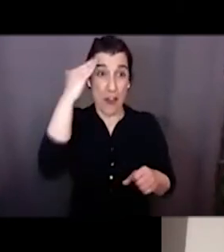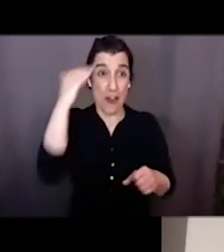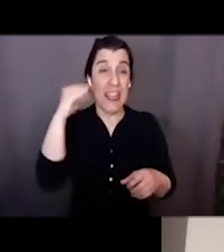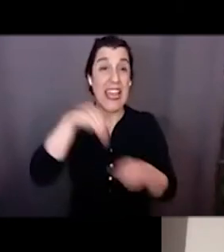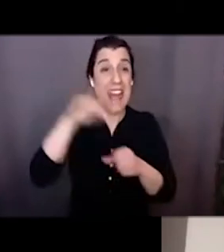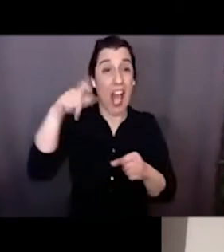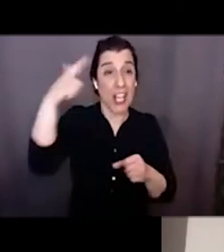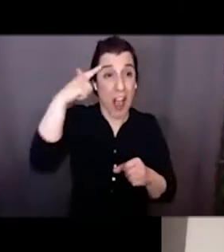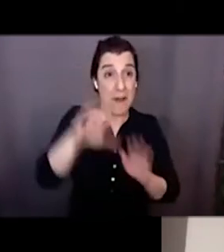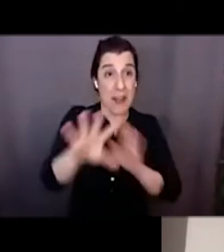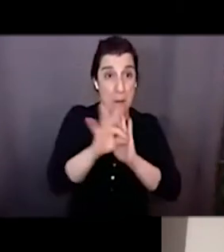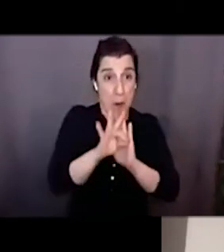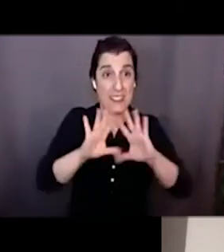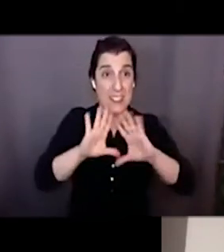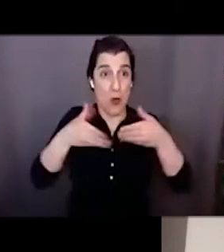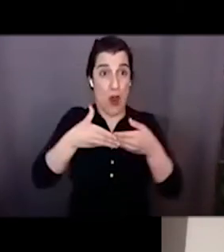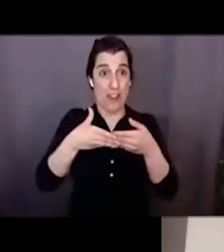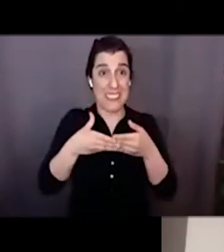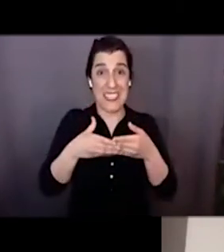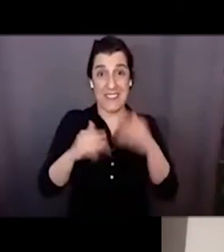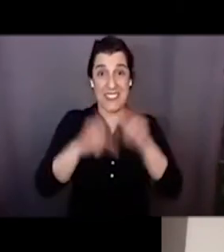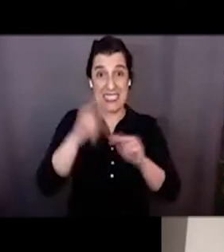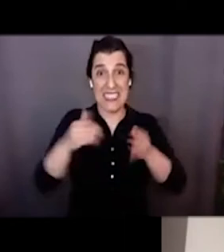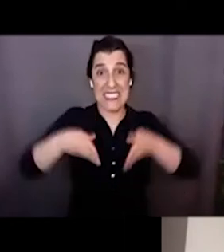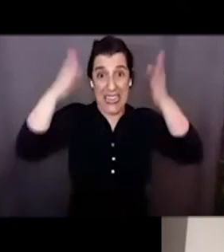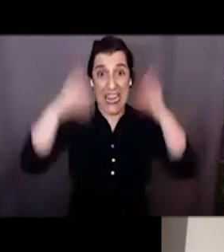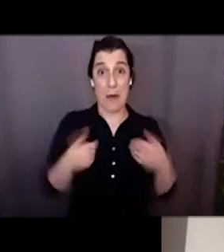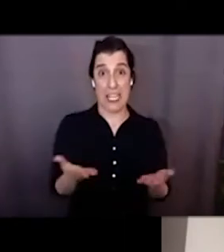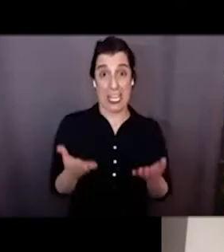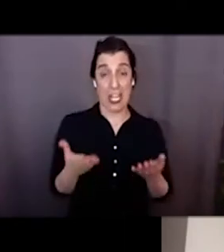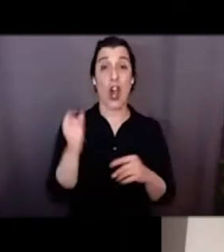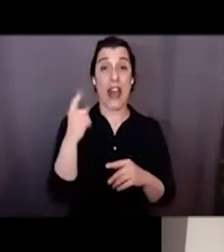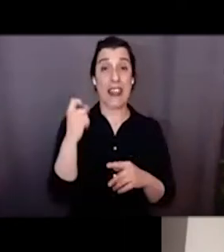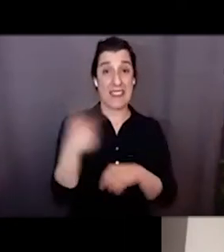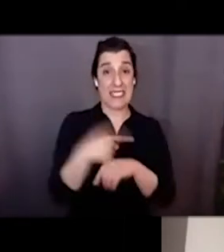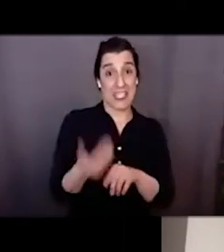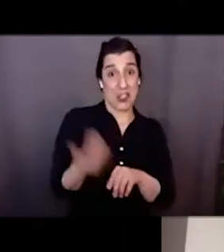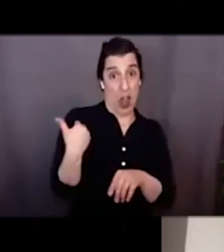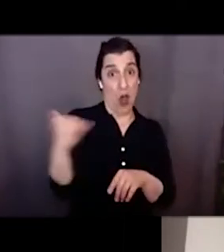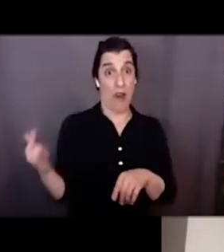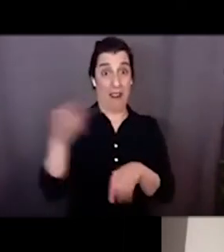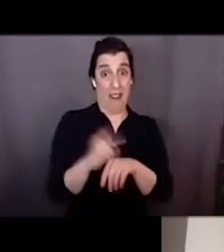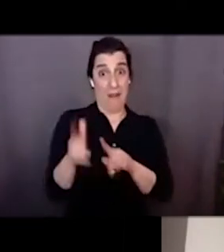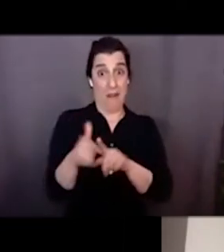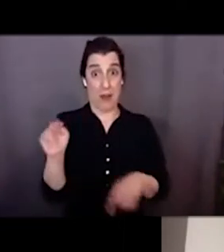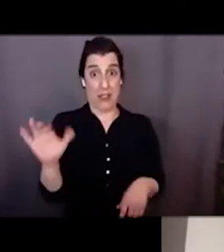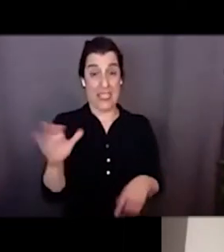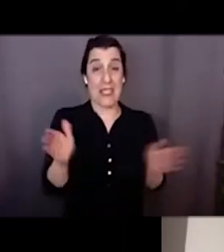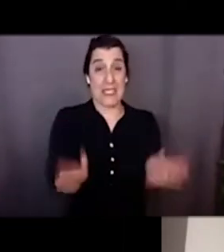I came here about 11 days ago from New York and it's a very small room, about 150 square feet.